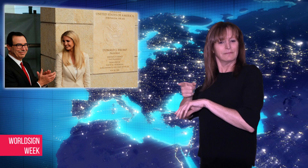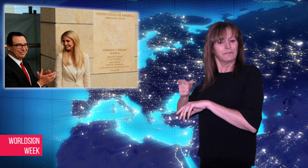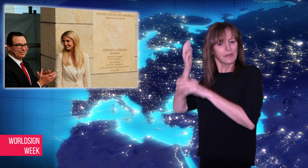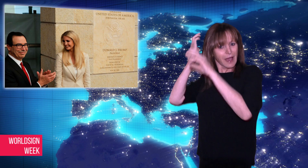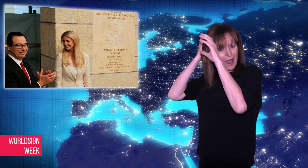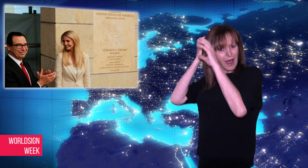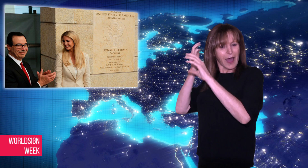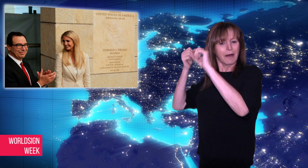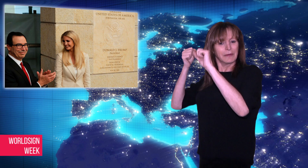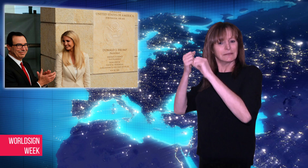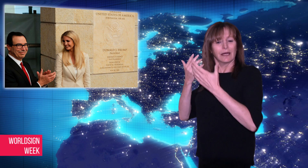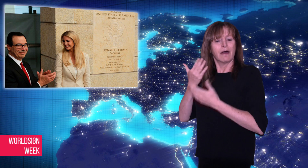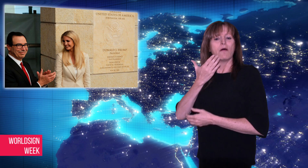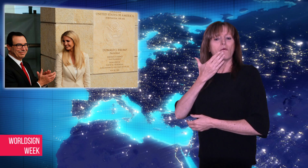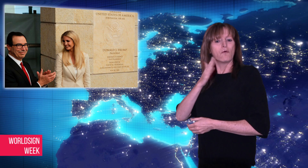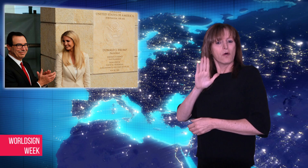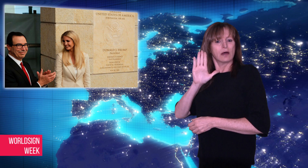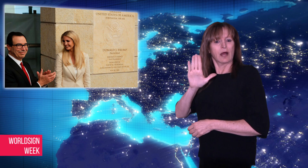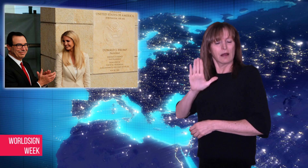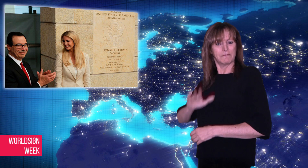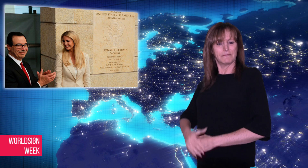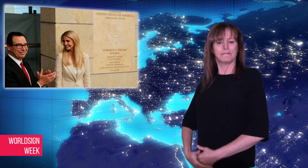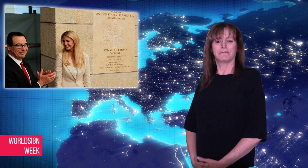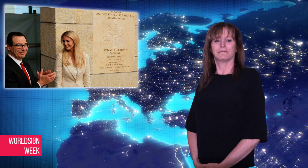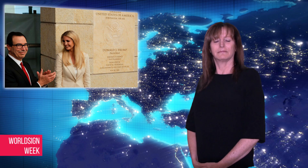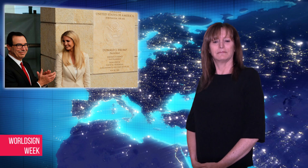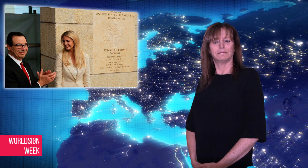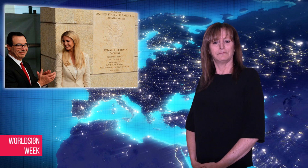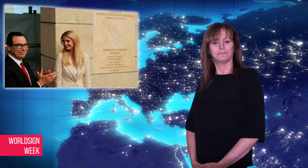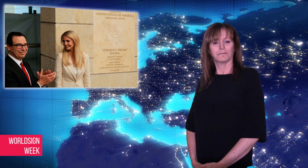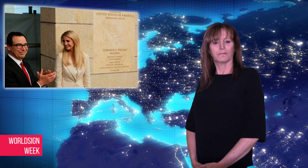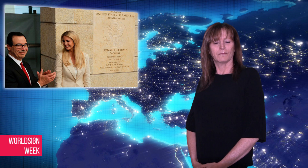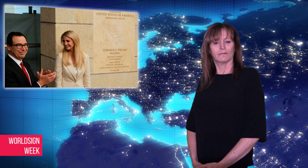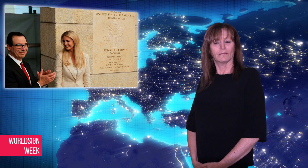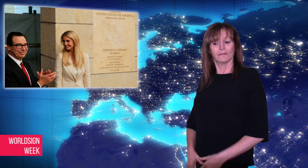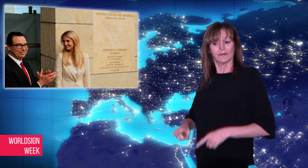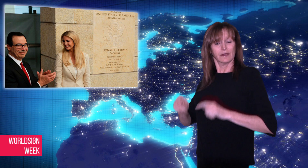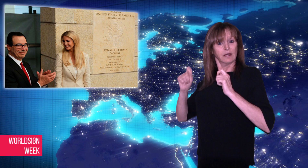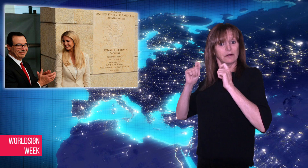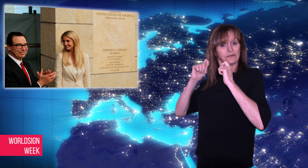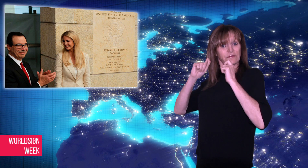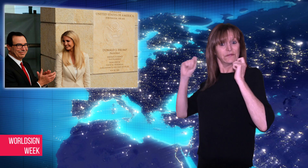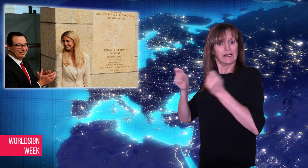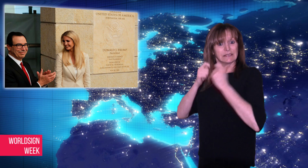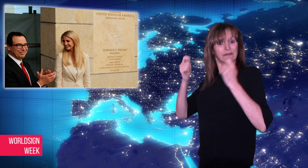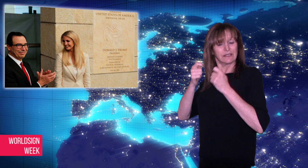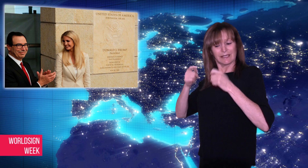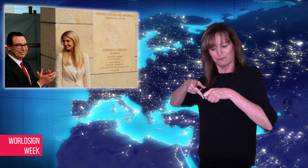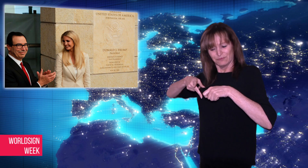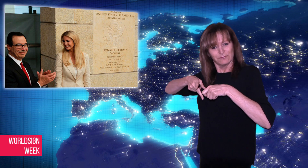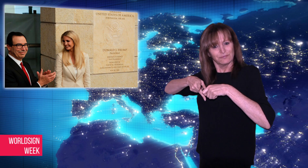the opening of the embassy, approximately 70 kilometres away from